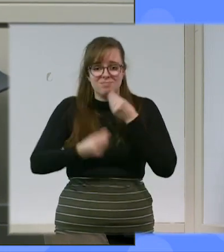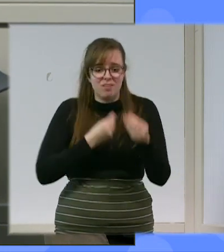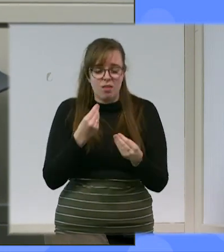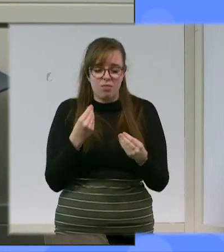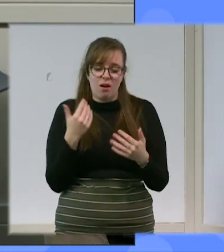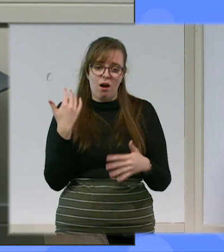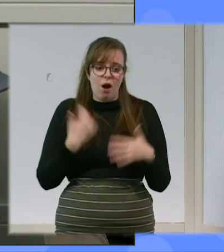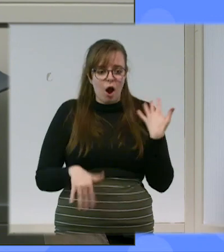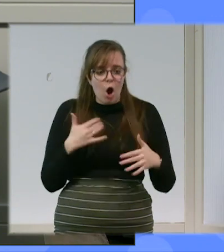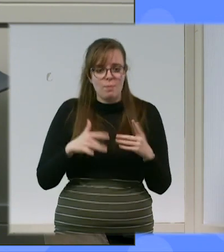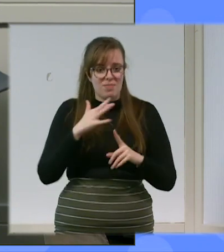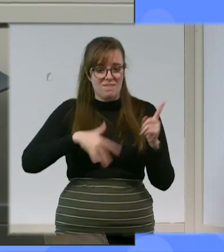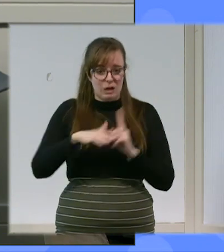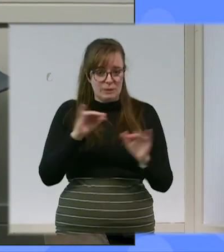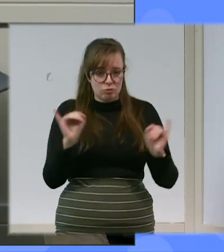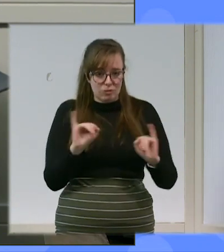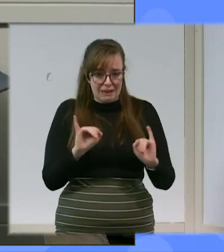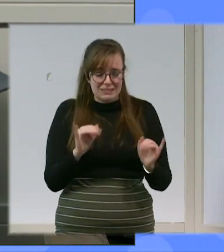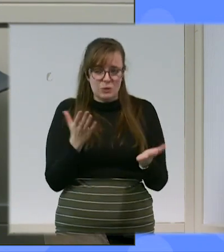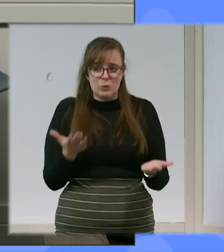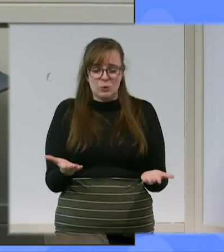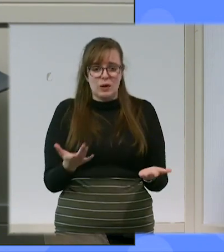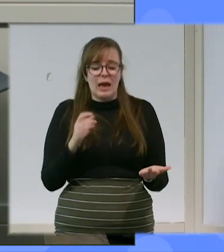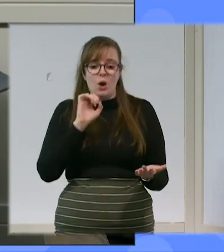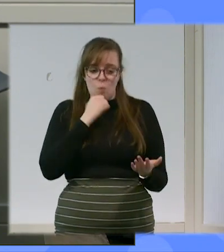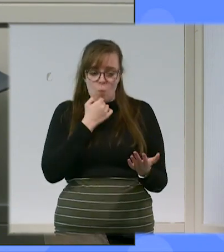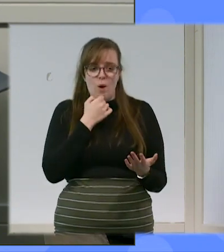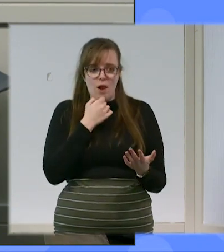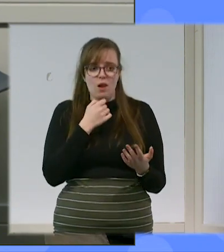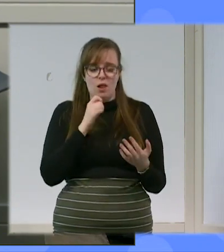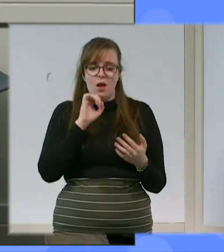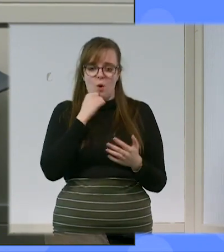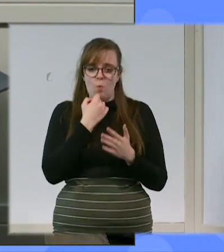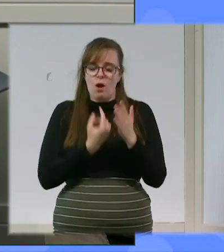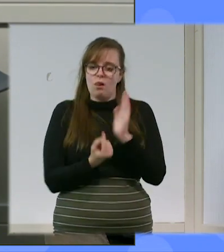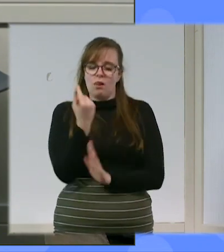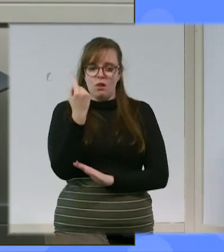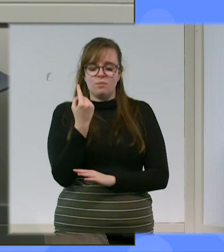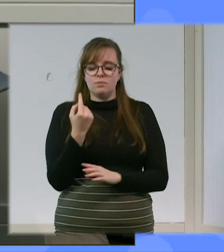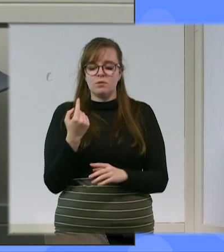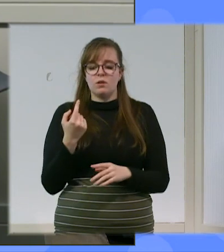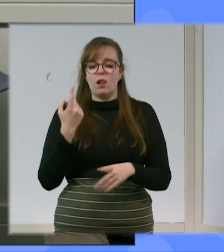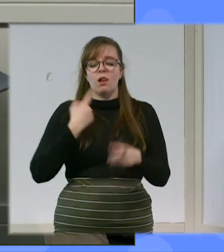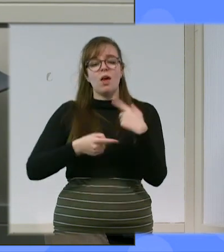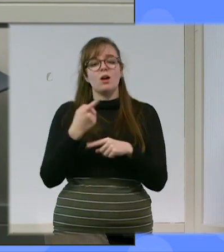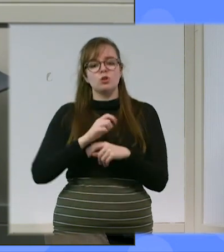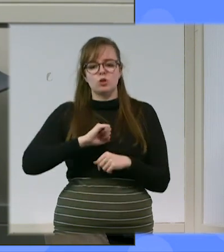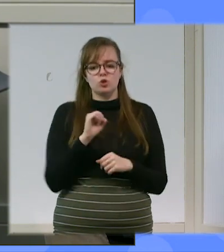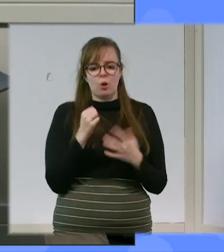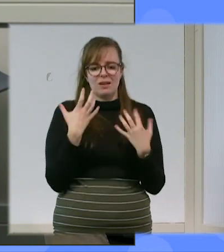environmental crisis seriously it will come back to hurt all of us and it already is in Scotland last year Scotland had grass fires in the middle